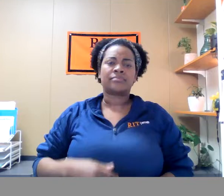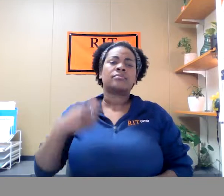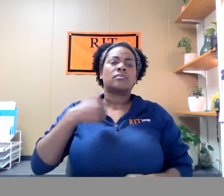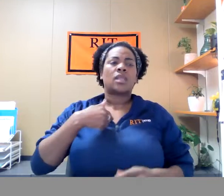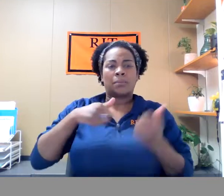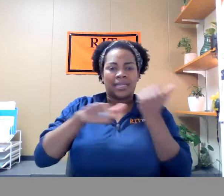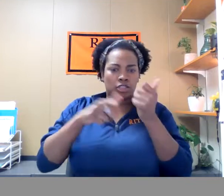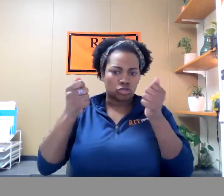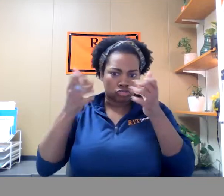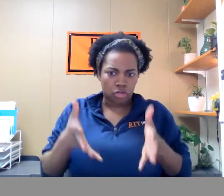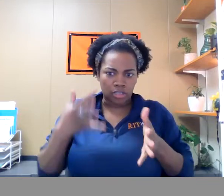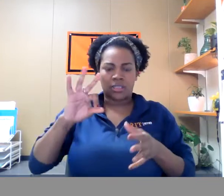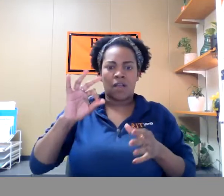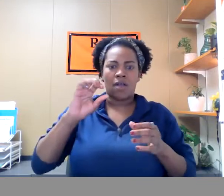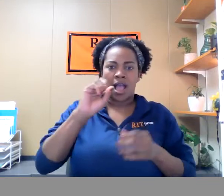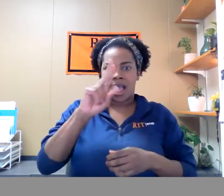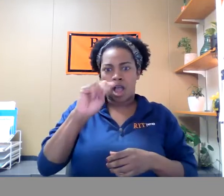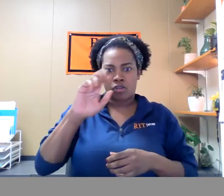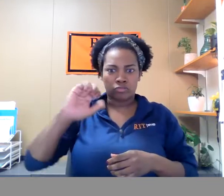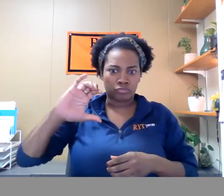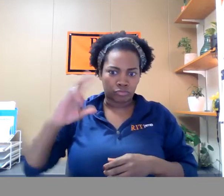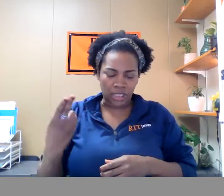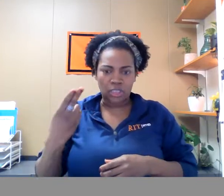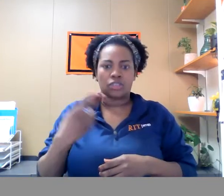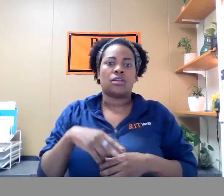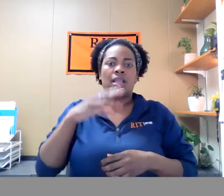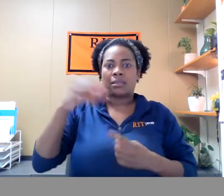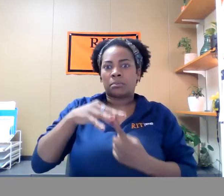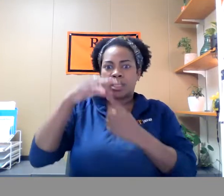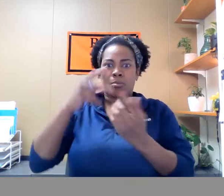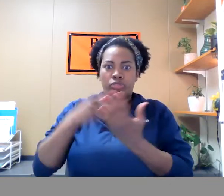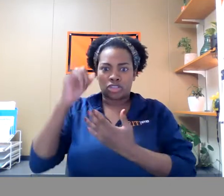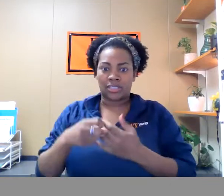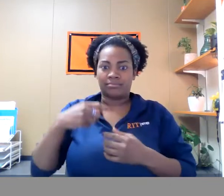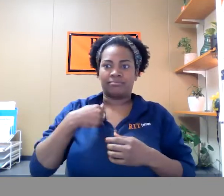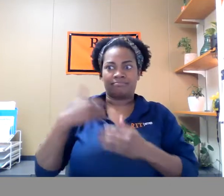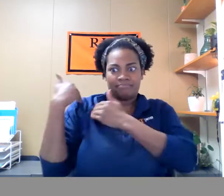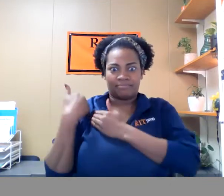and will tell you a little bit about me. I'm the Assistant Director for the Outreach & Special Projects